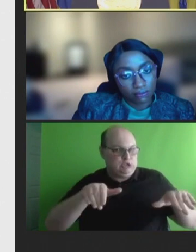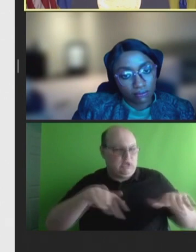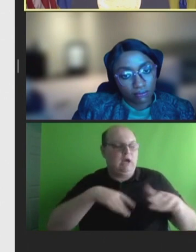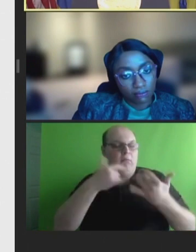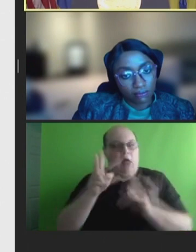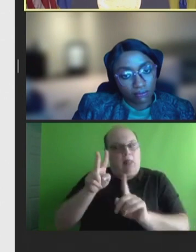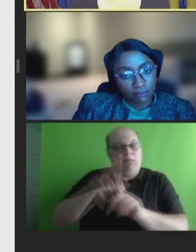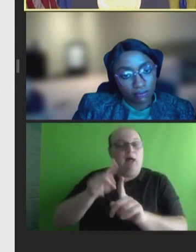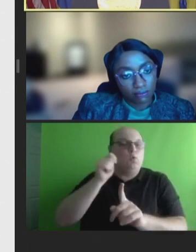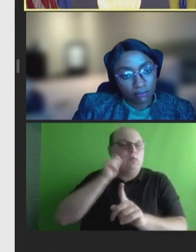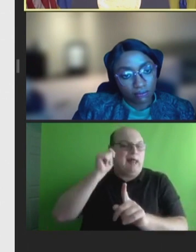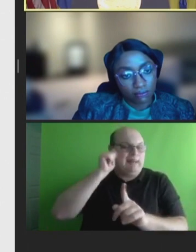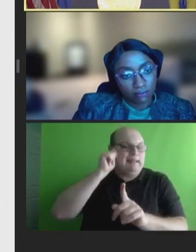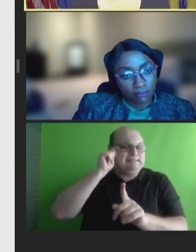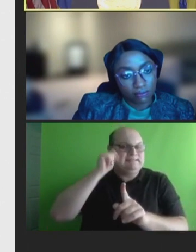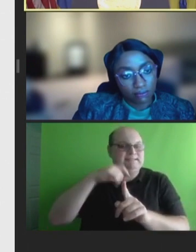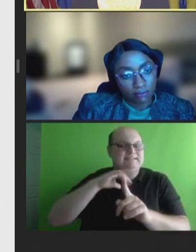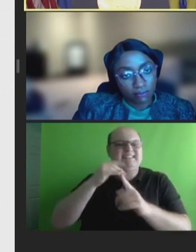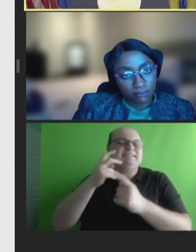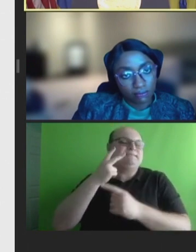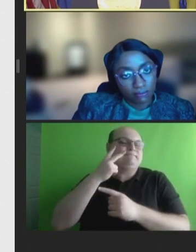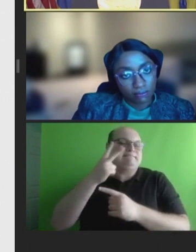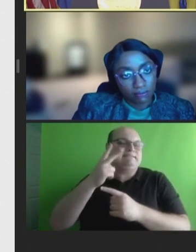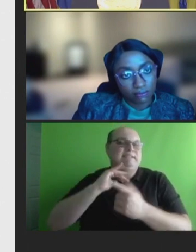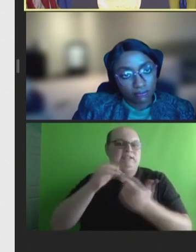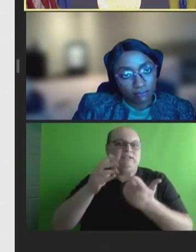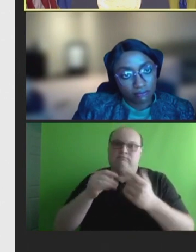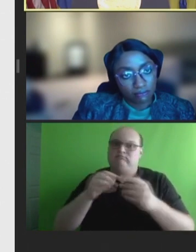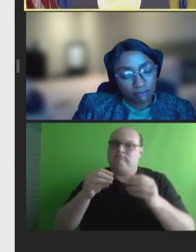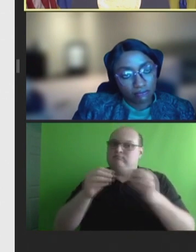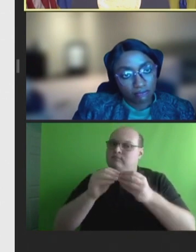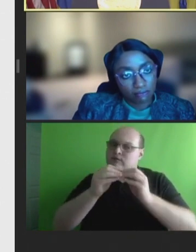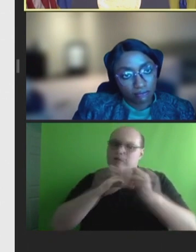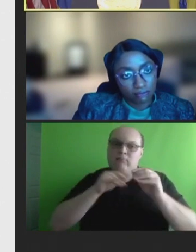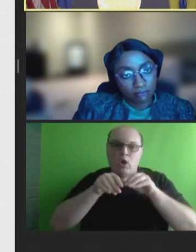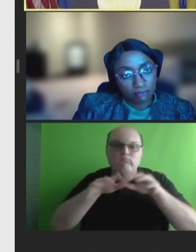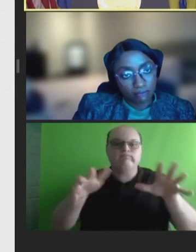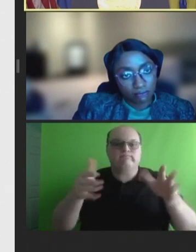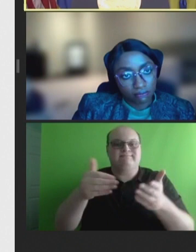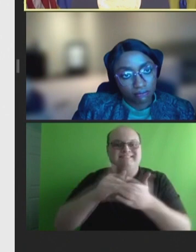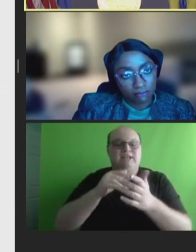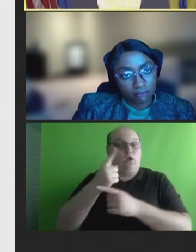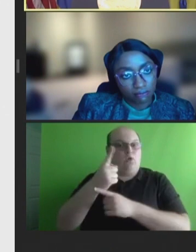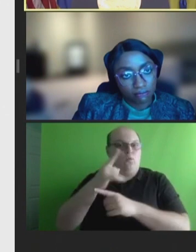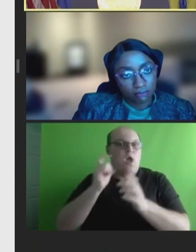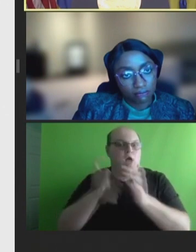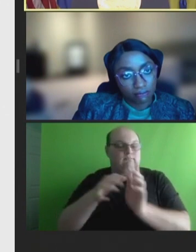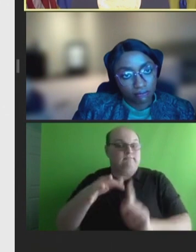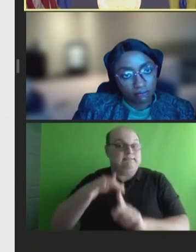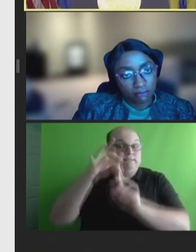is that we are seeing a rebound in a number of these vaccines. One notable exception is among